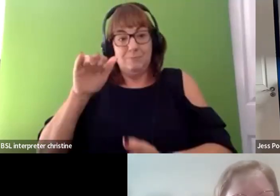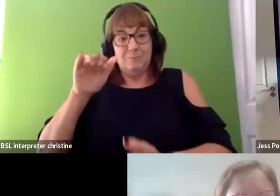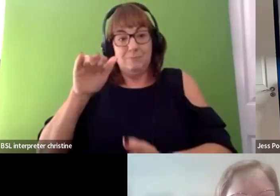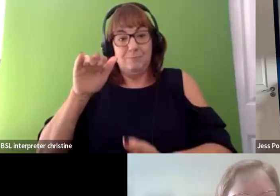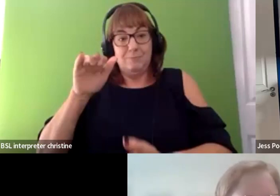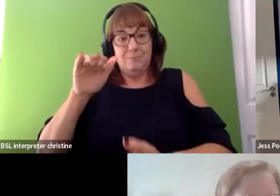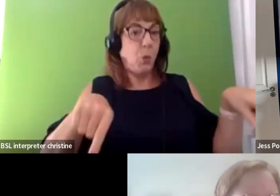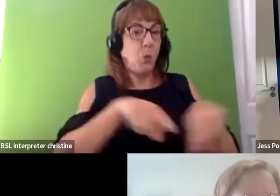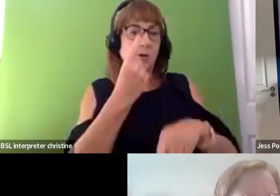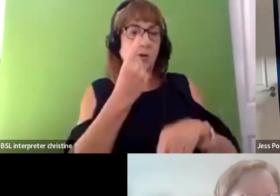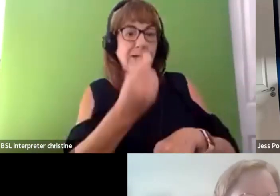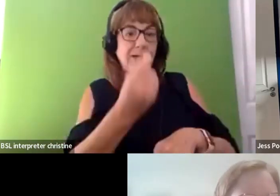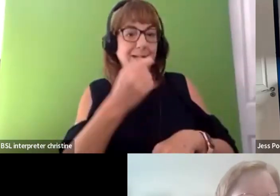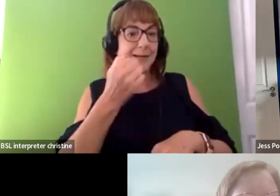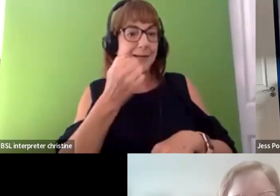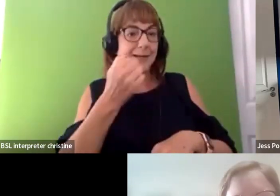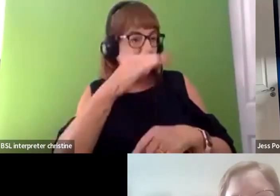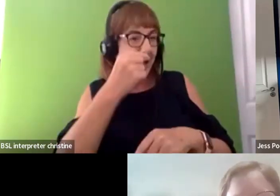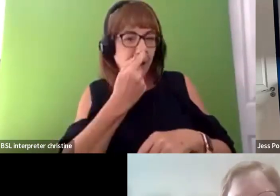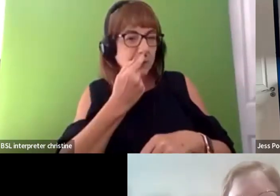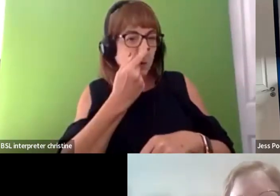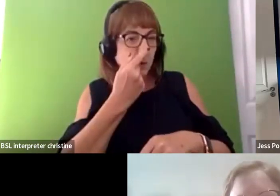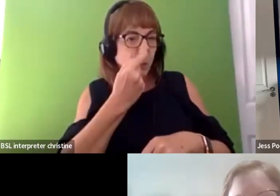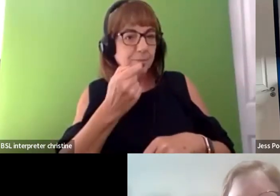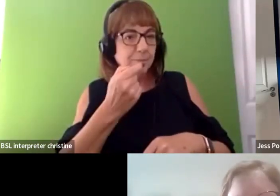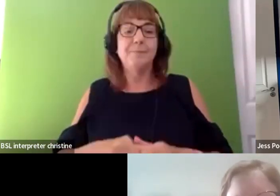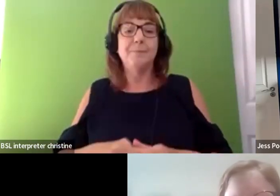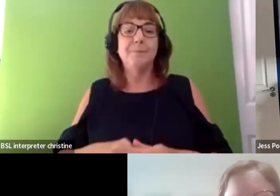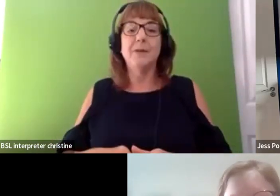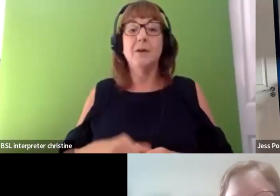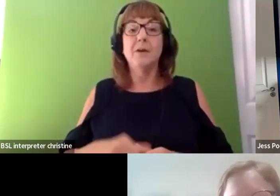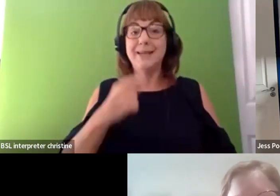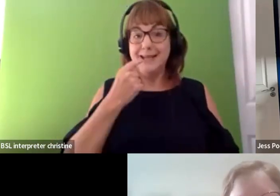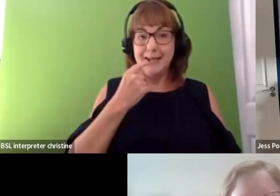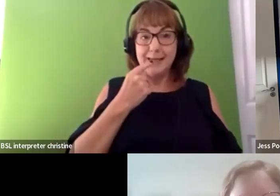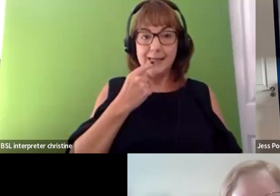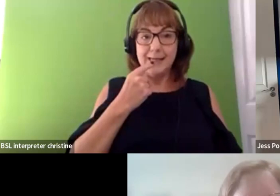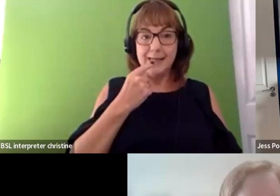stories and the things that you're sharing. And taste we can give people, again tasty things to